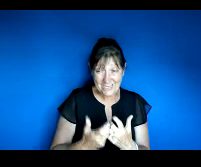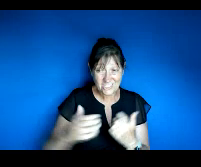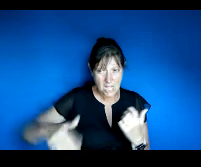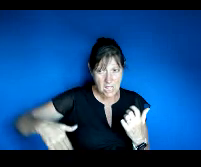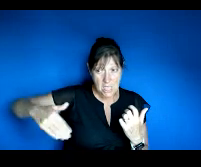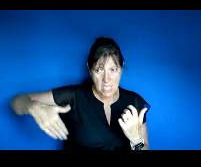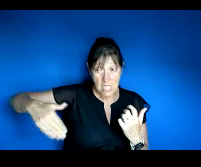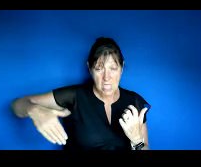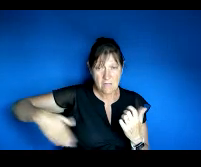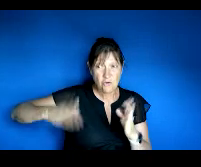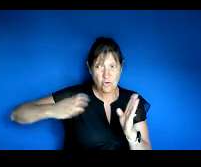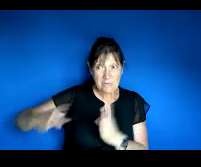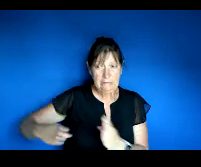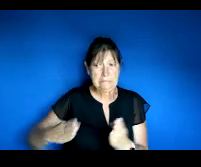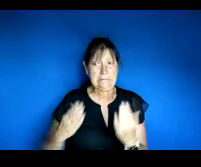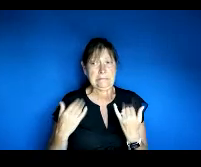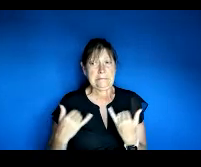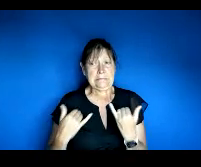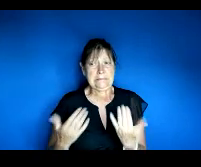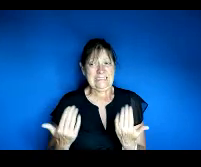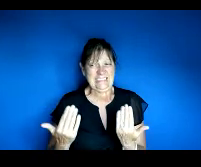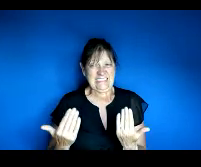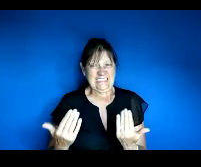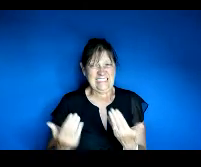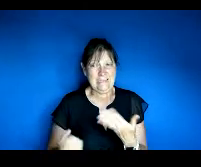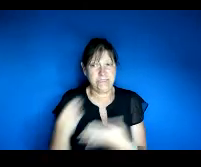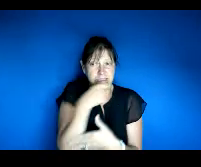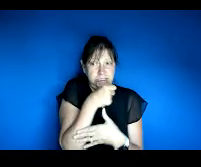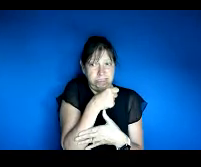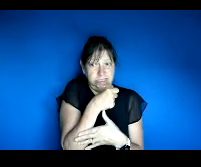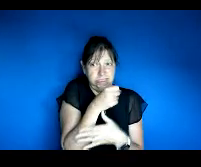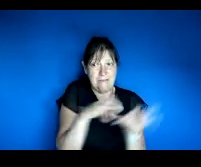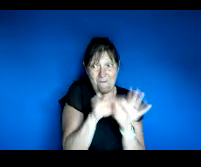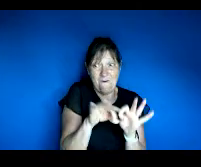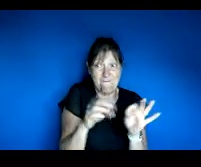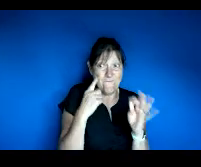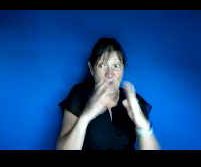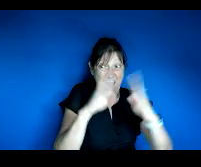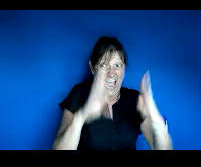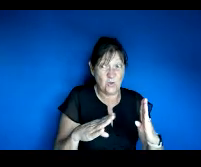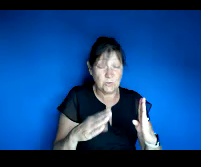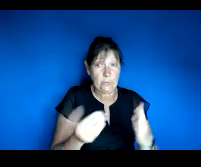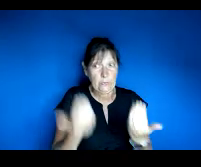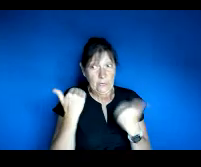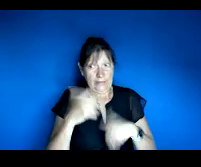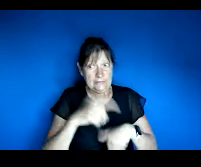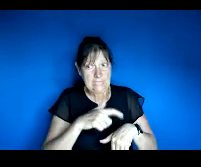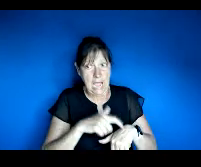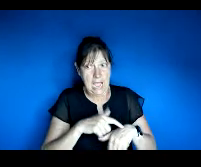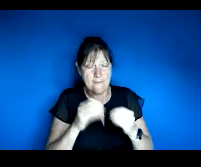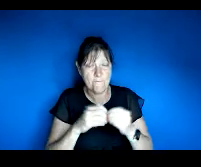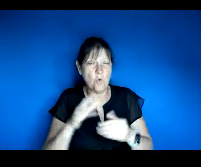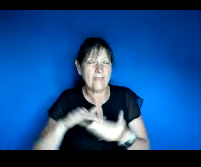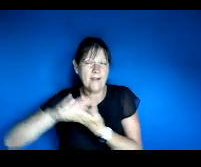and are planning on doing that, I would prioritize that, 'cause that is a more time-sensitive turnaround than academic requests, which, you know,